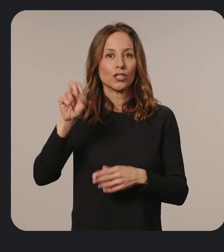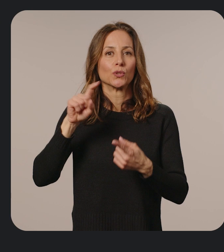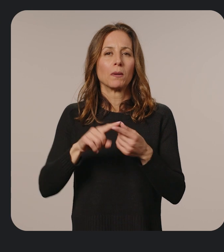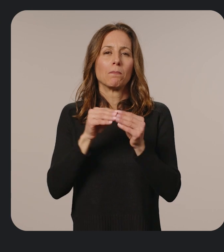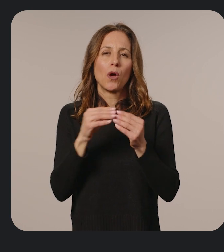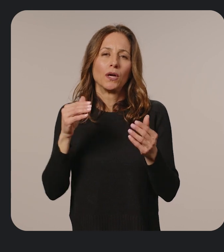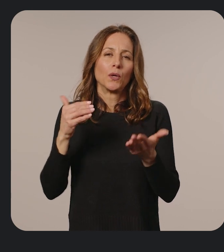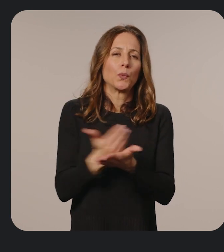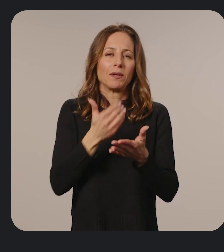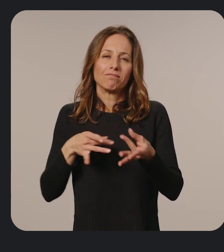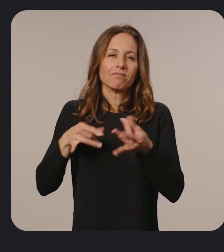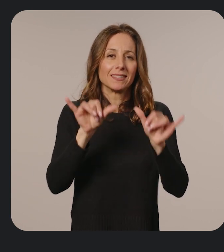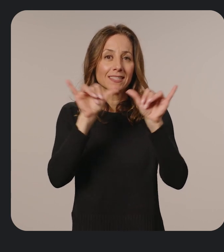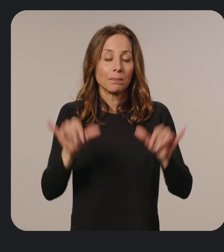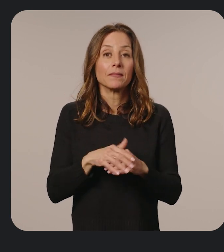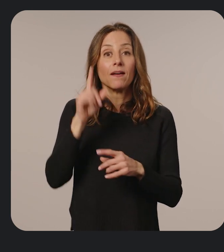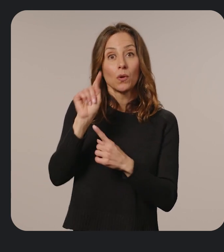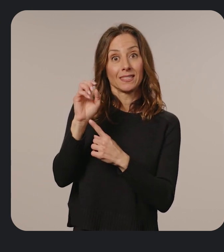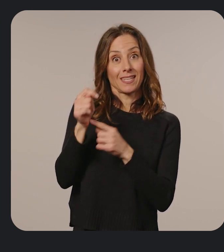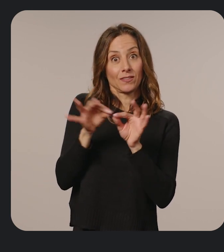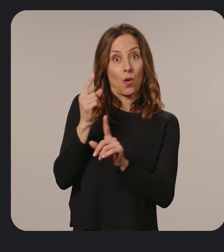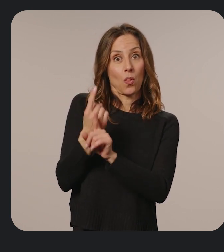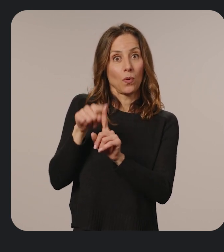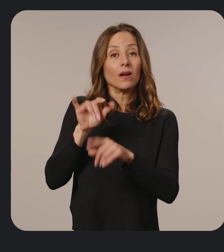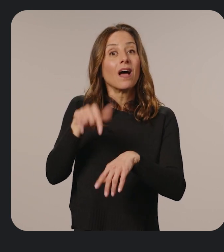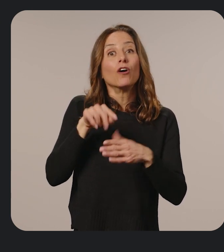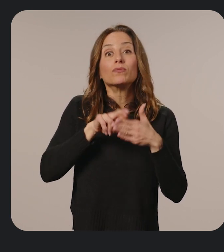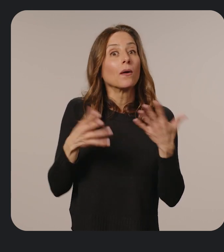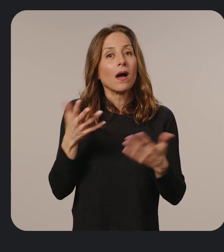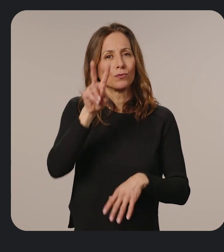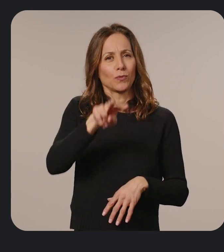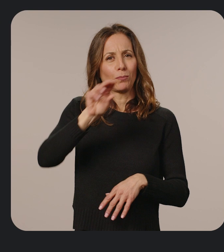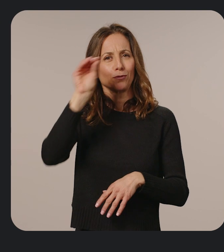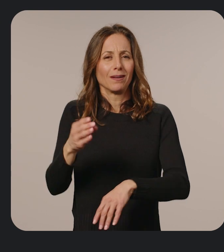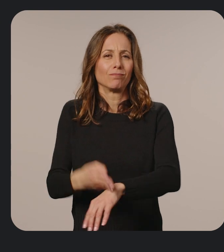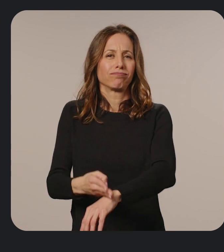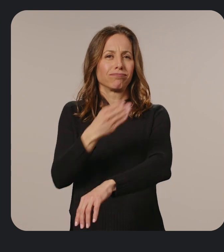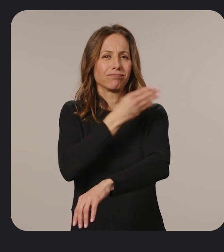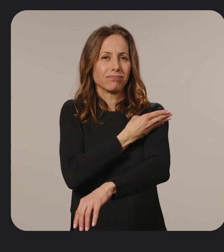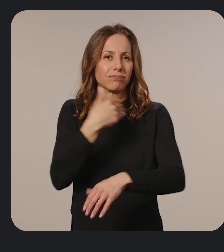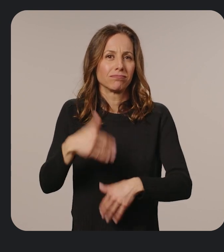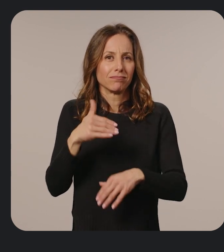to a new and more efficient system. For text alone, this work resulted in an average 22% performance gain that